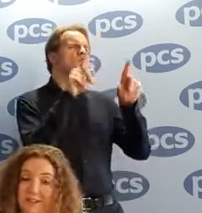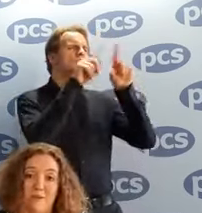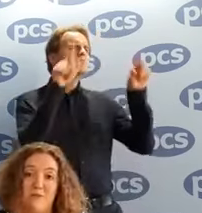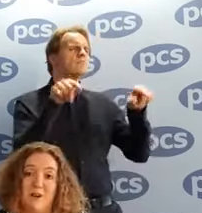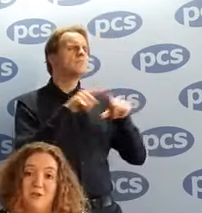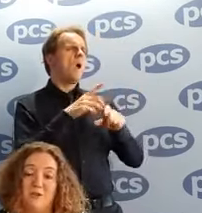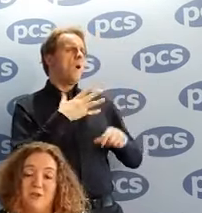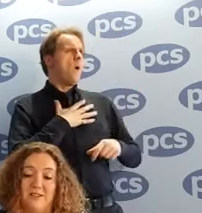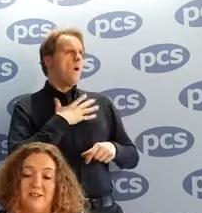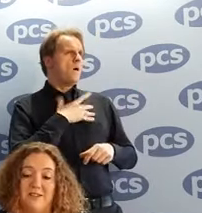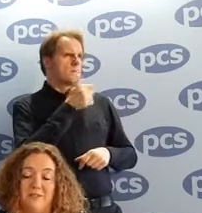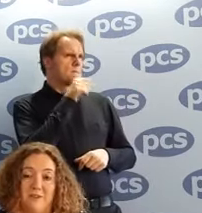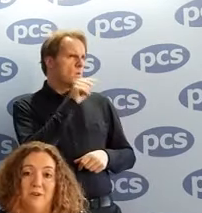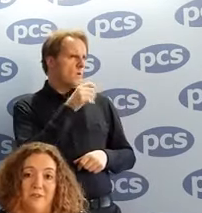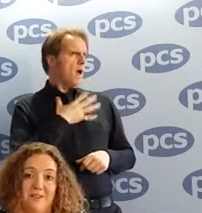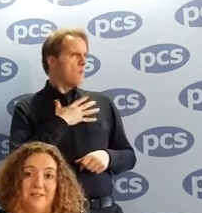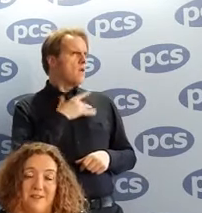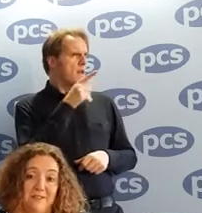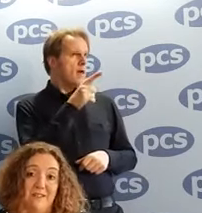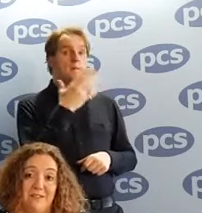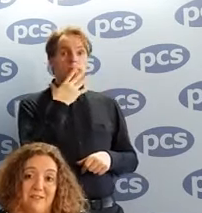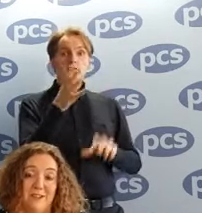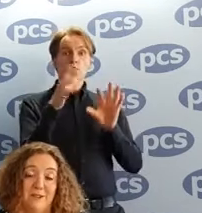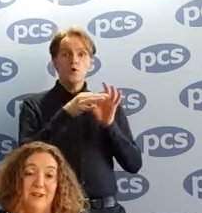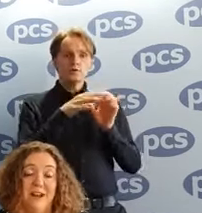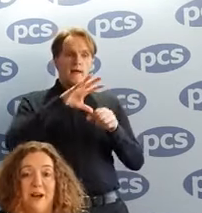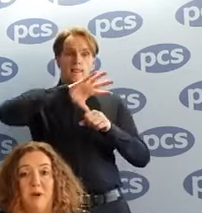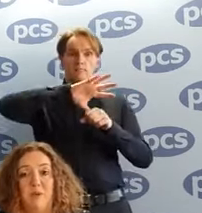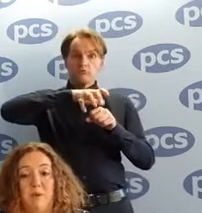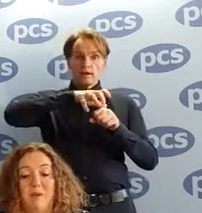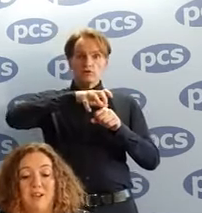contact your branch, or contact your office that's nearest to you, and we will